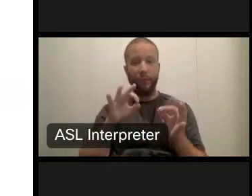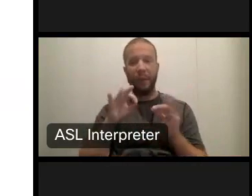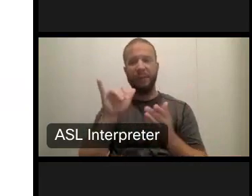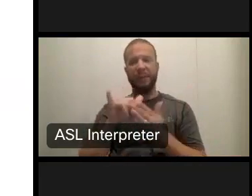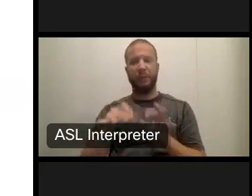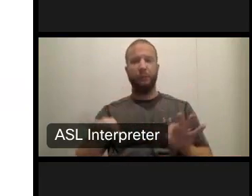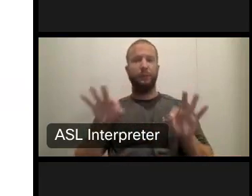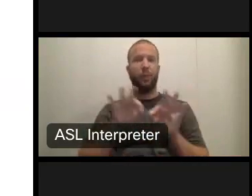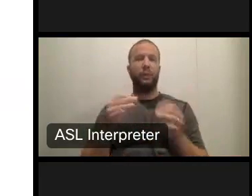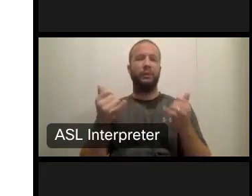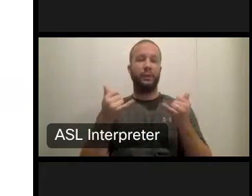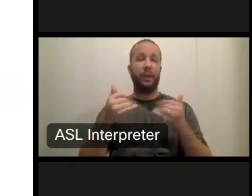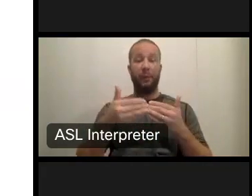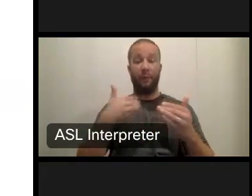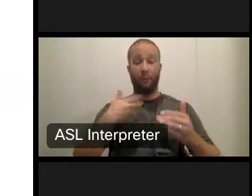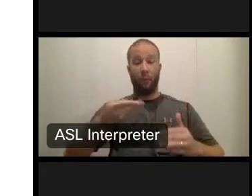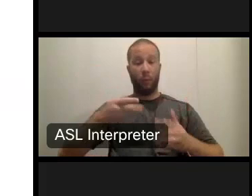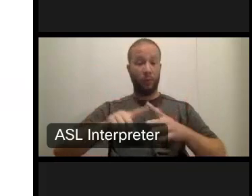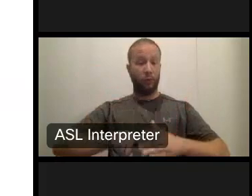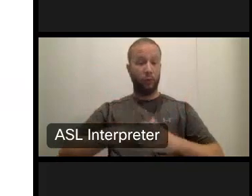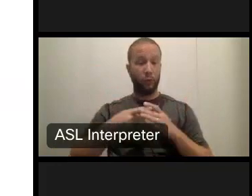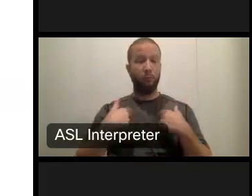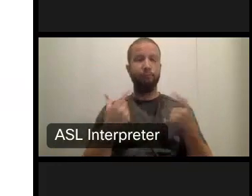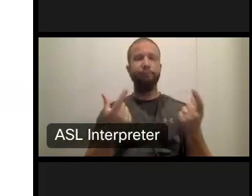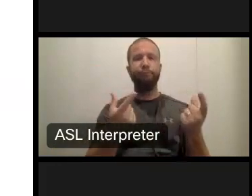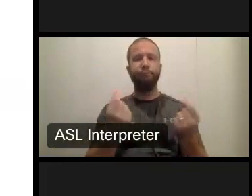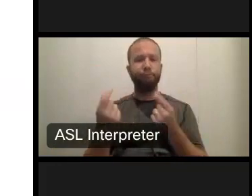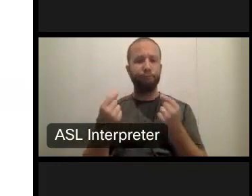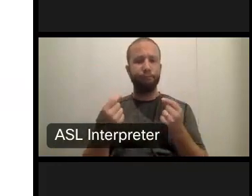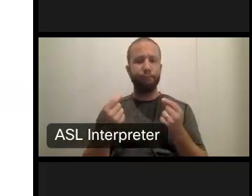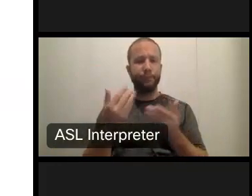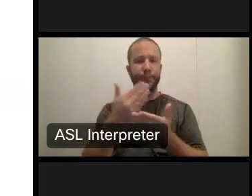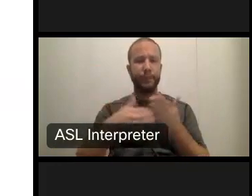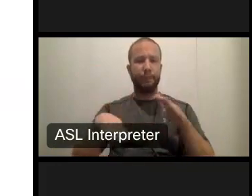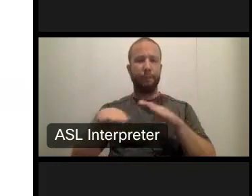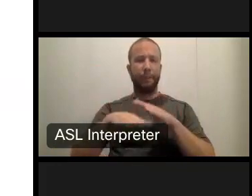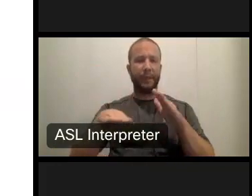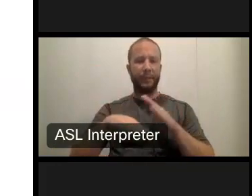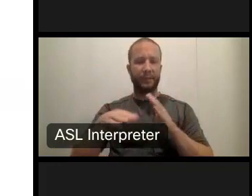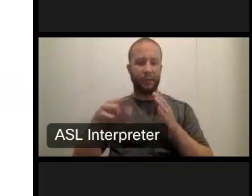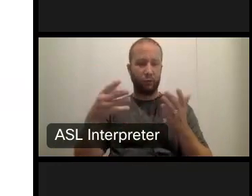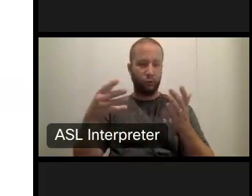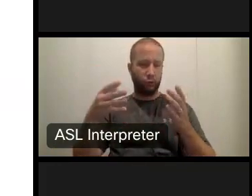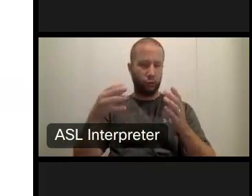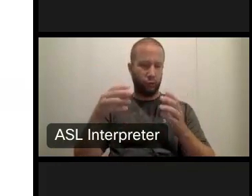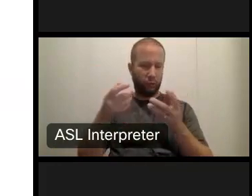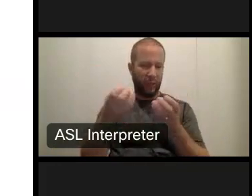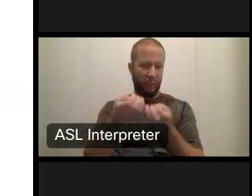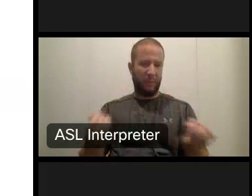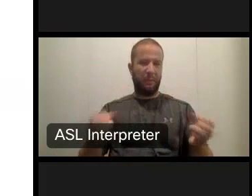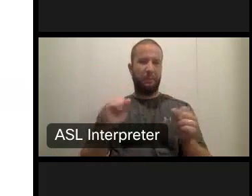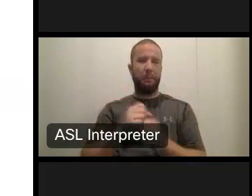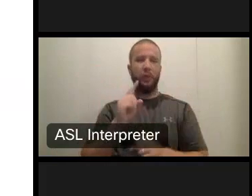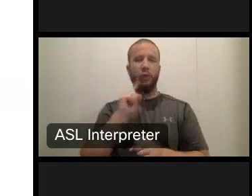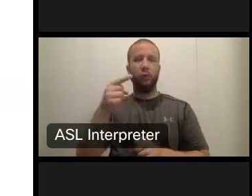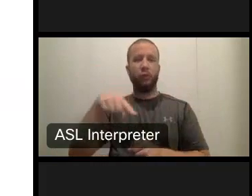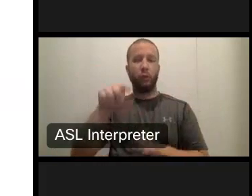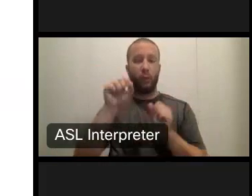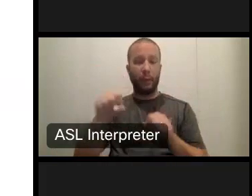before we dive in I want to make sure that you have the tools to be able to participate